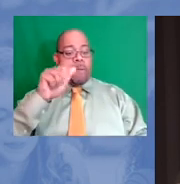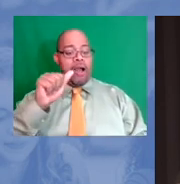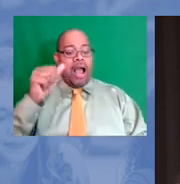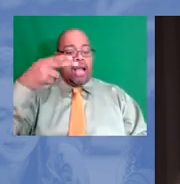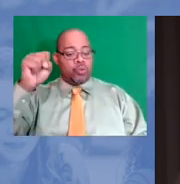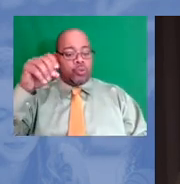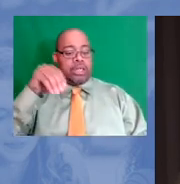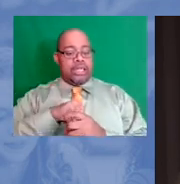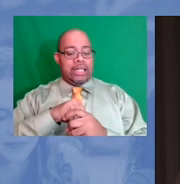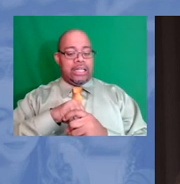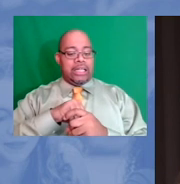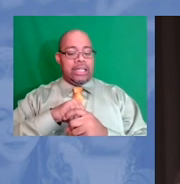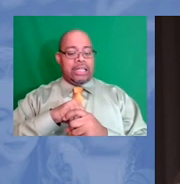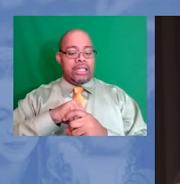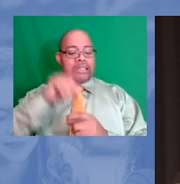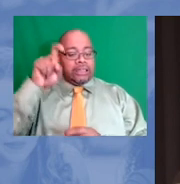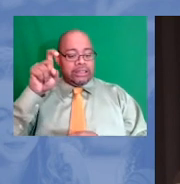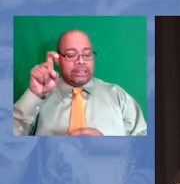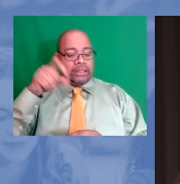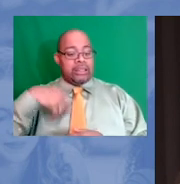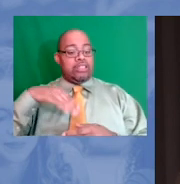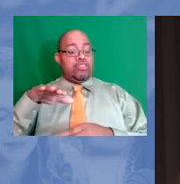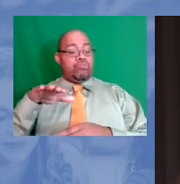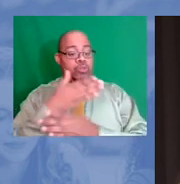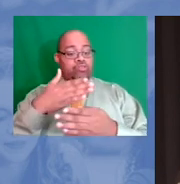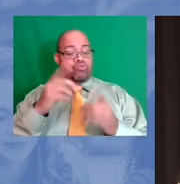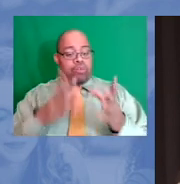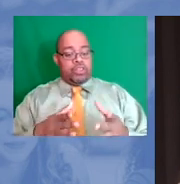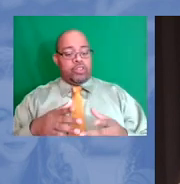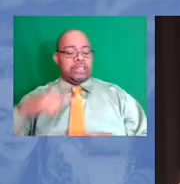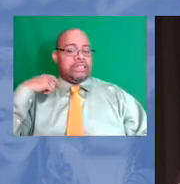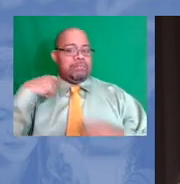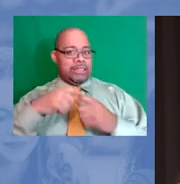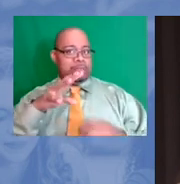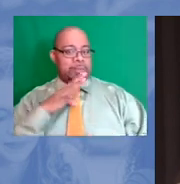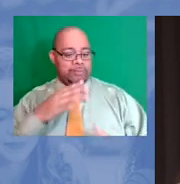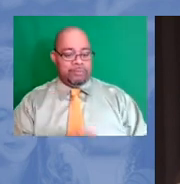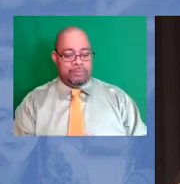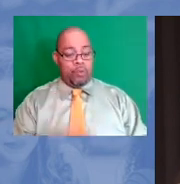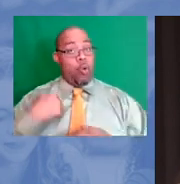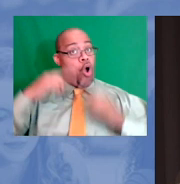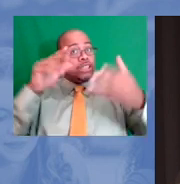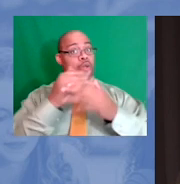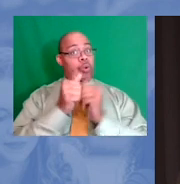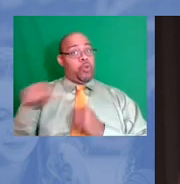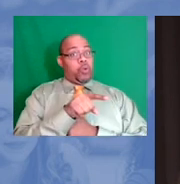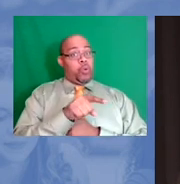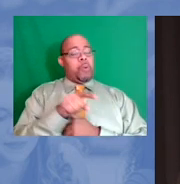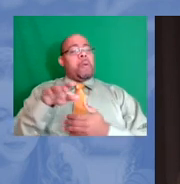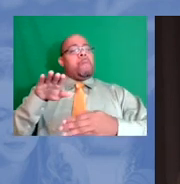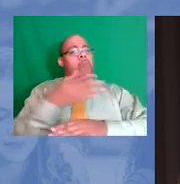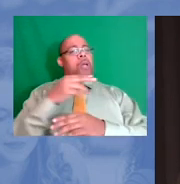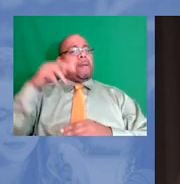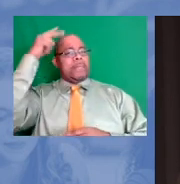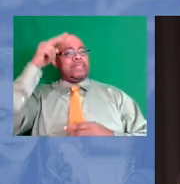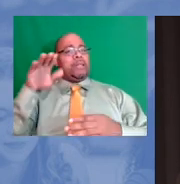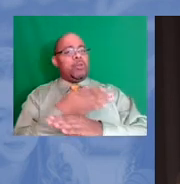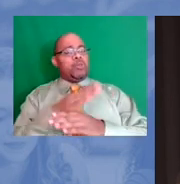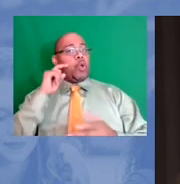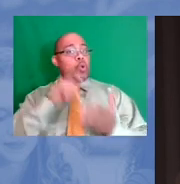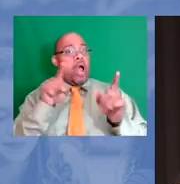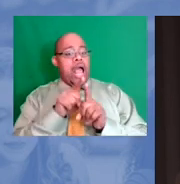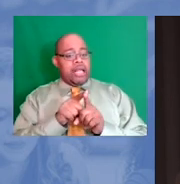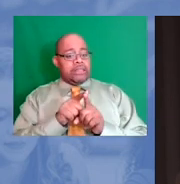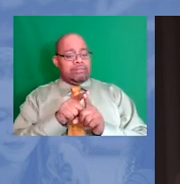WE'RE HONORED TO SHARE WITH YOU A PIECE OF MEXICAN FOLK MUSIC FROM OUR BORDERTOWN